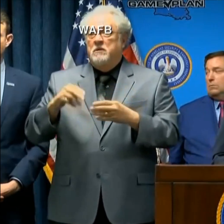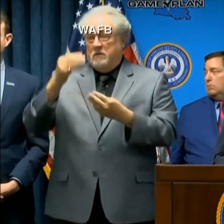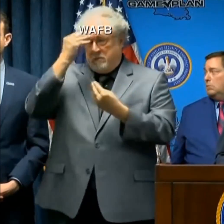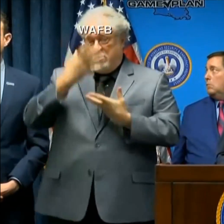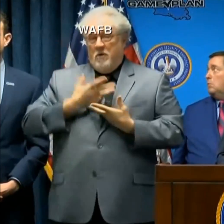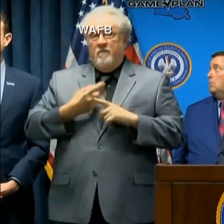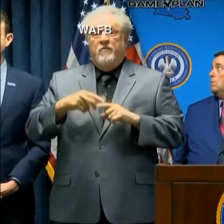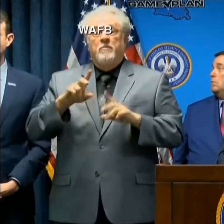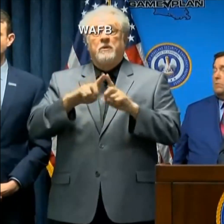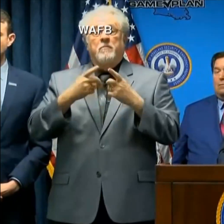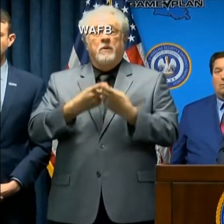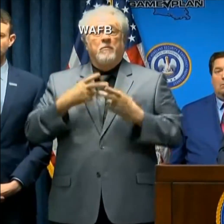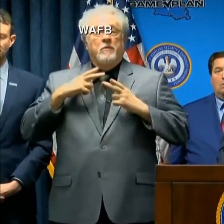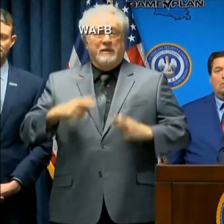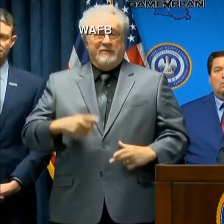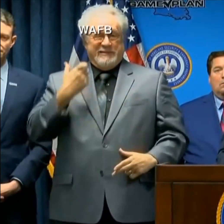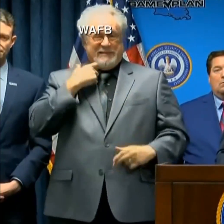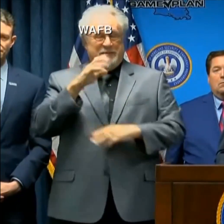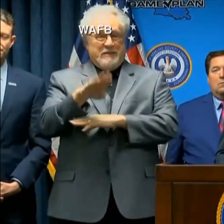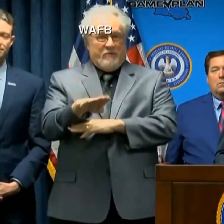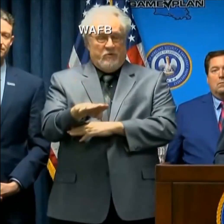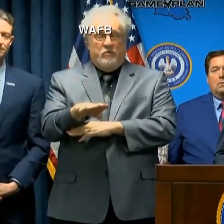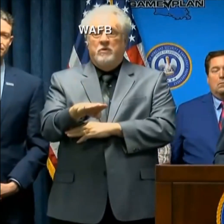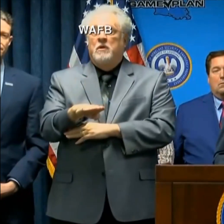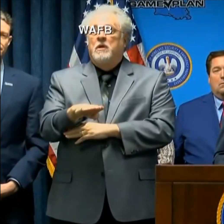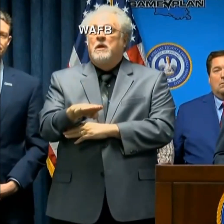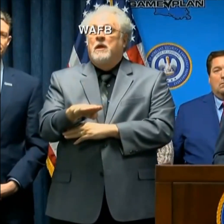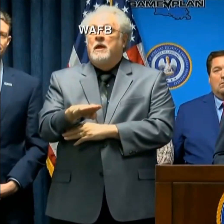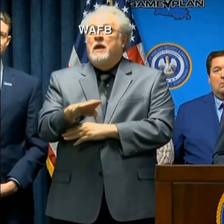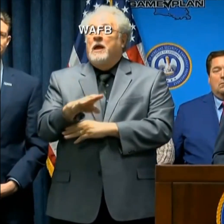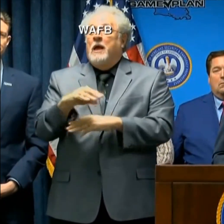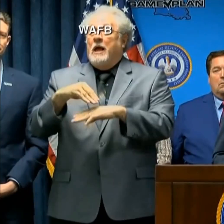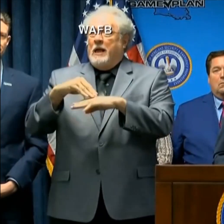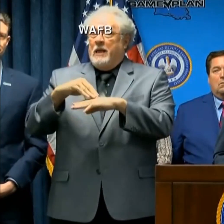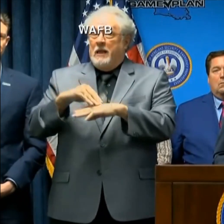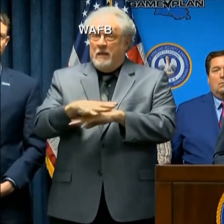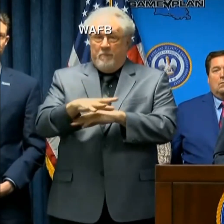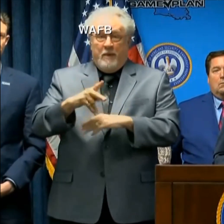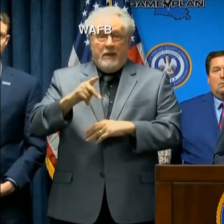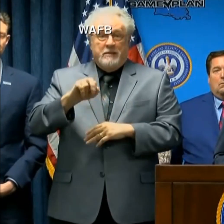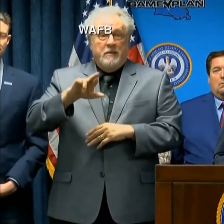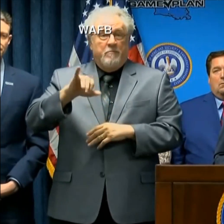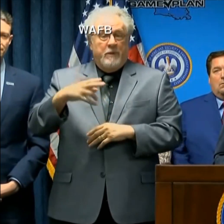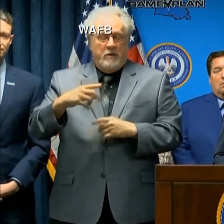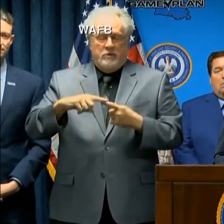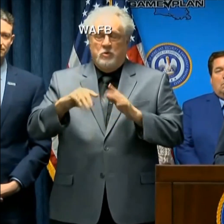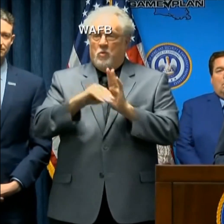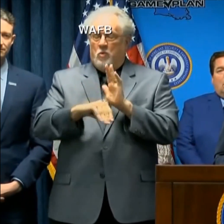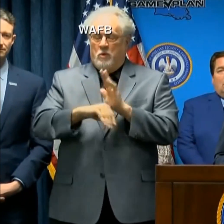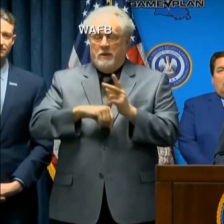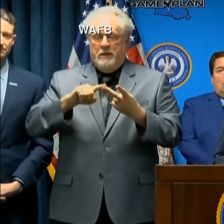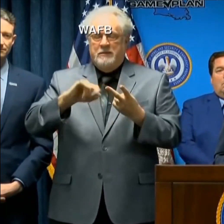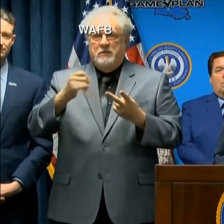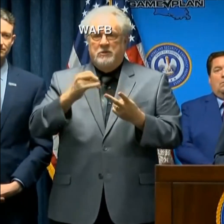this afternoon and at this point the impacted parishes Orleans Jefferson st.